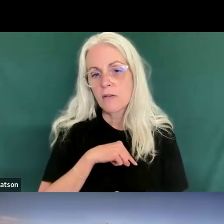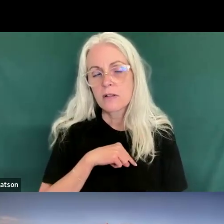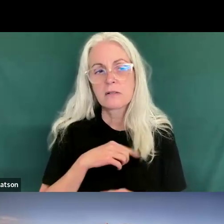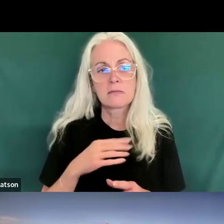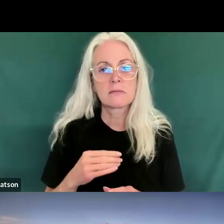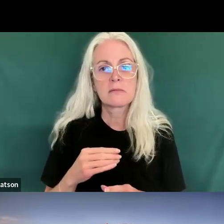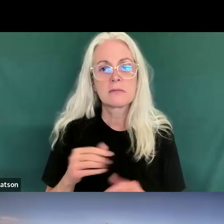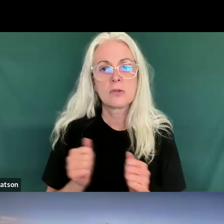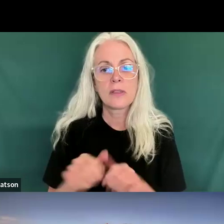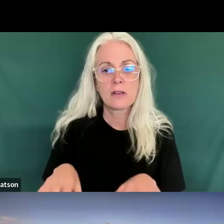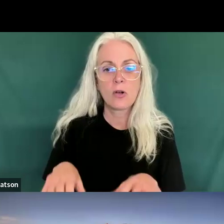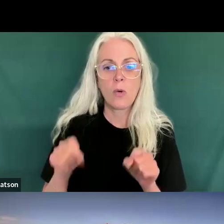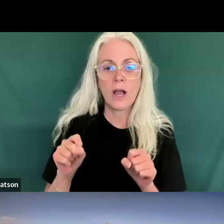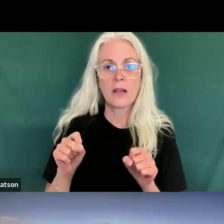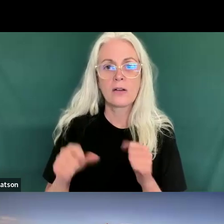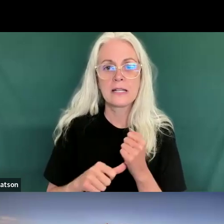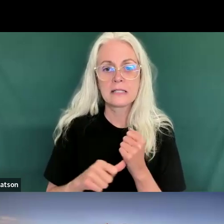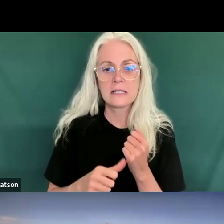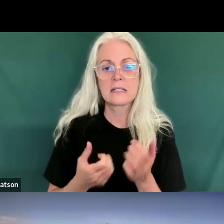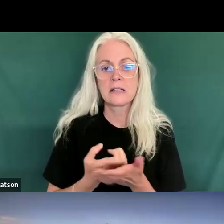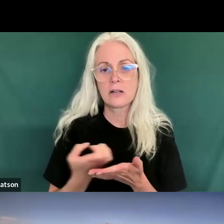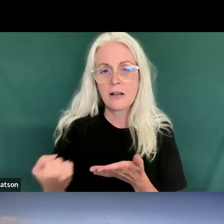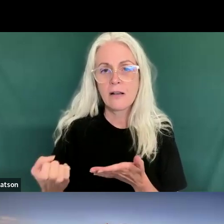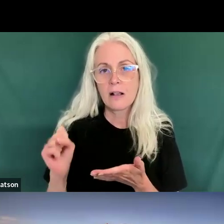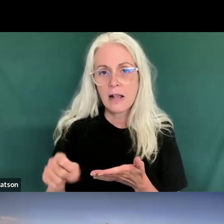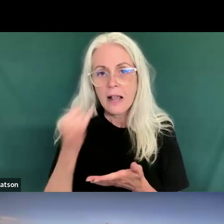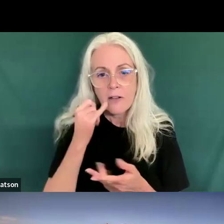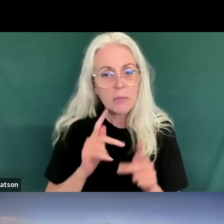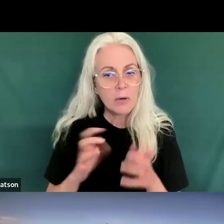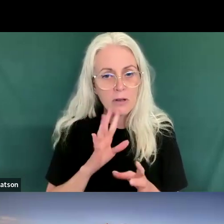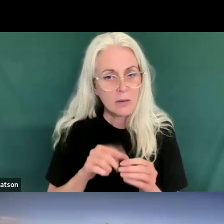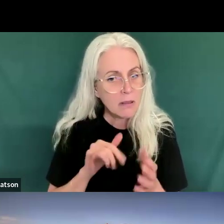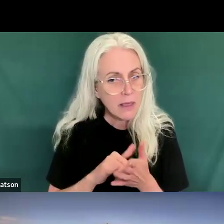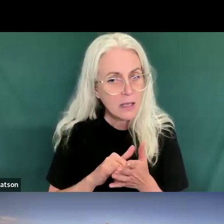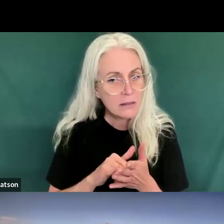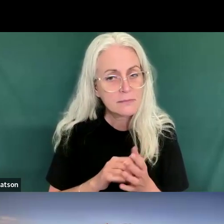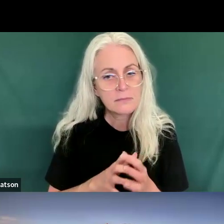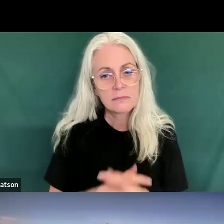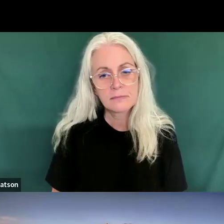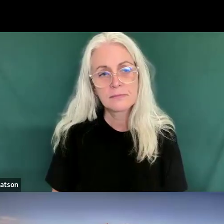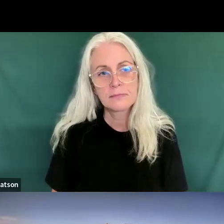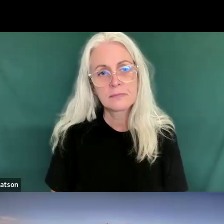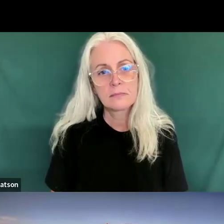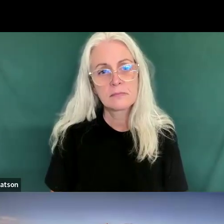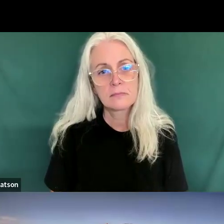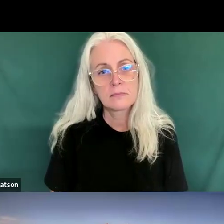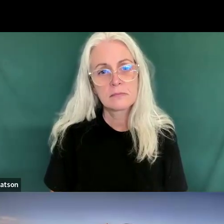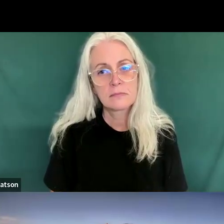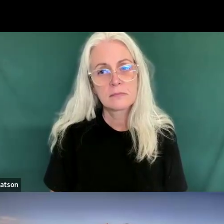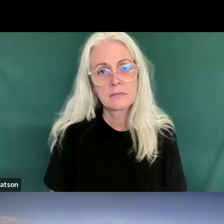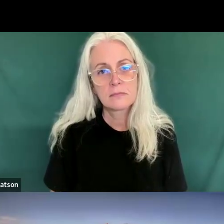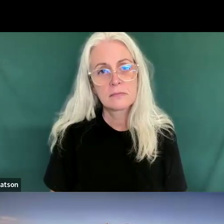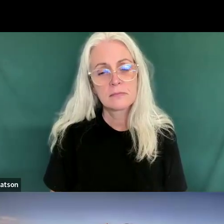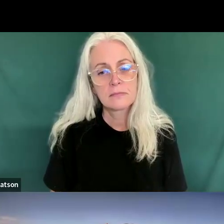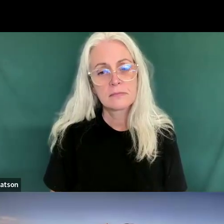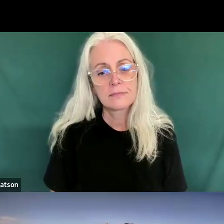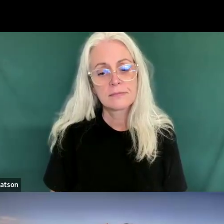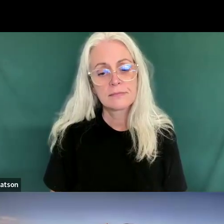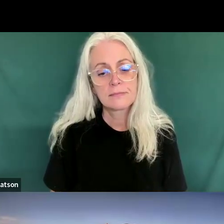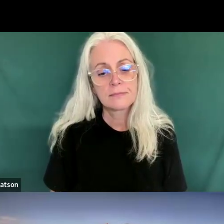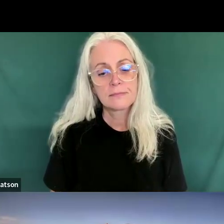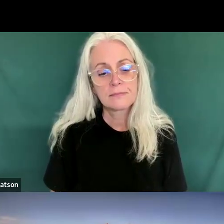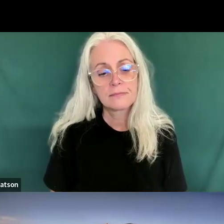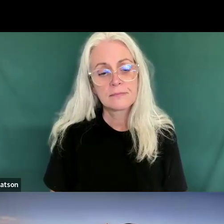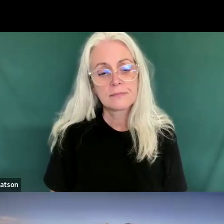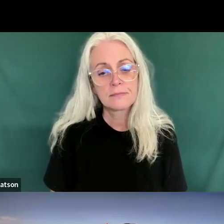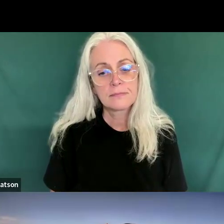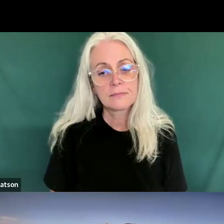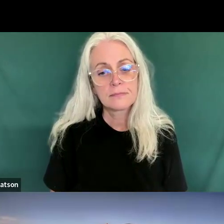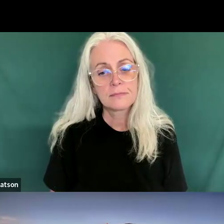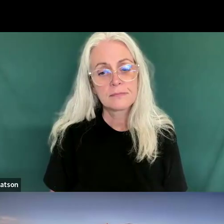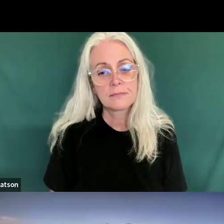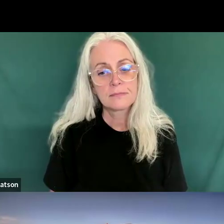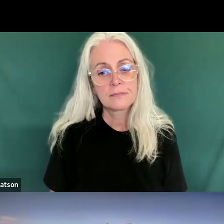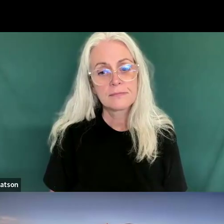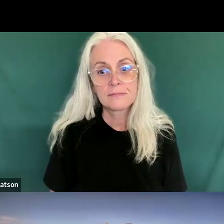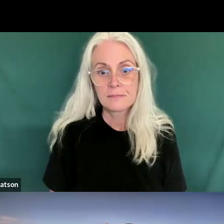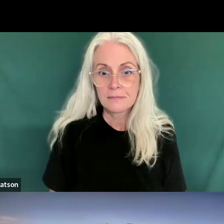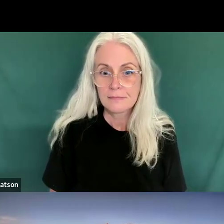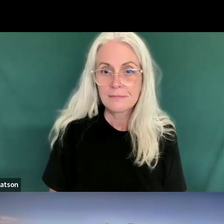in terms of acquiring assistive devices, yeah, if folks want to speak to that.